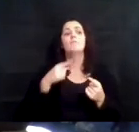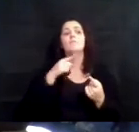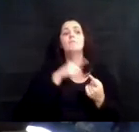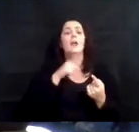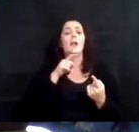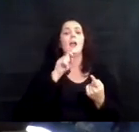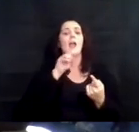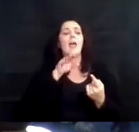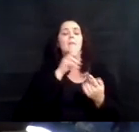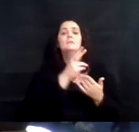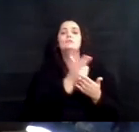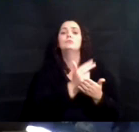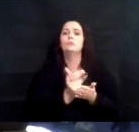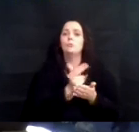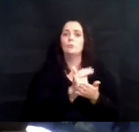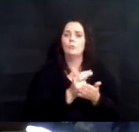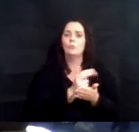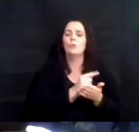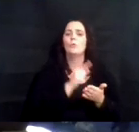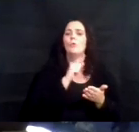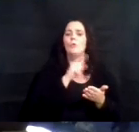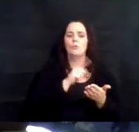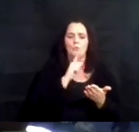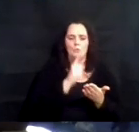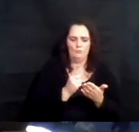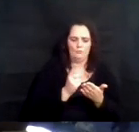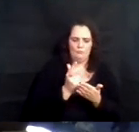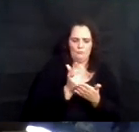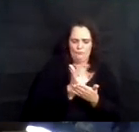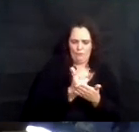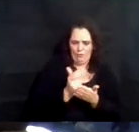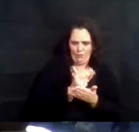drawings per second and then every one of those drawings was repeated twice so